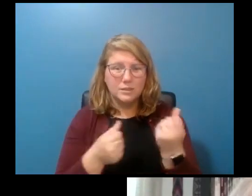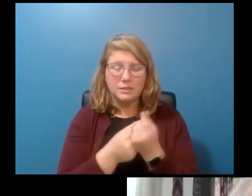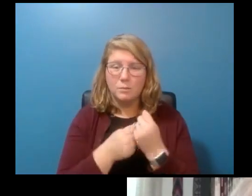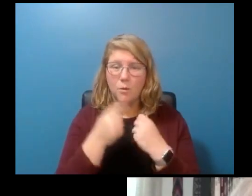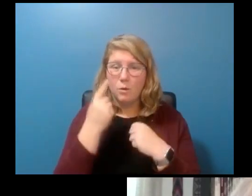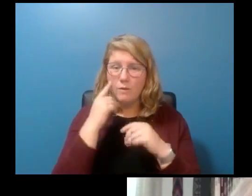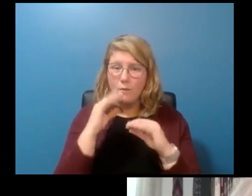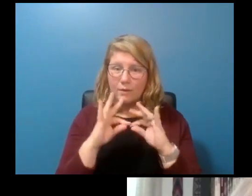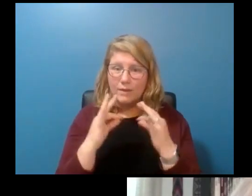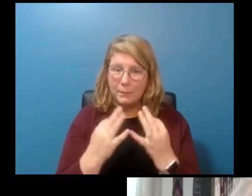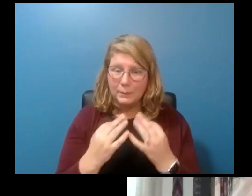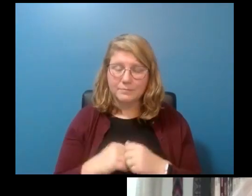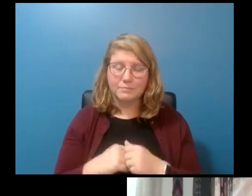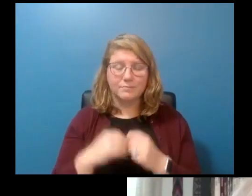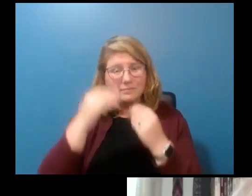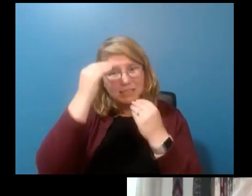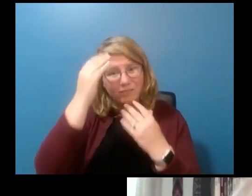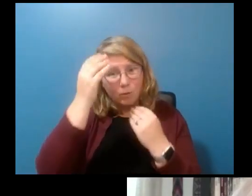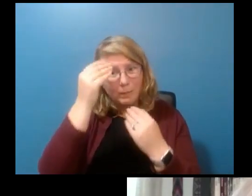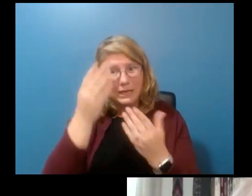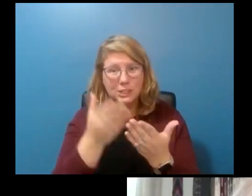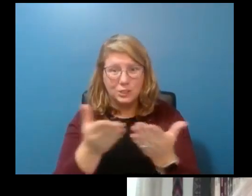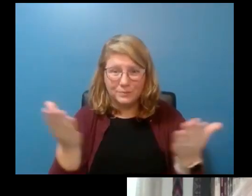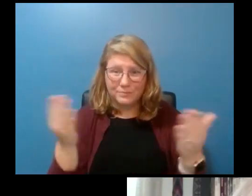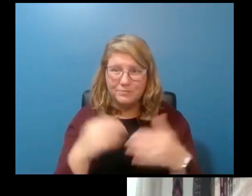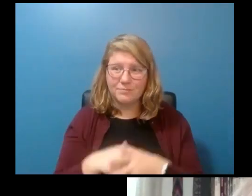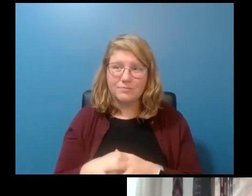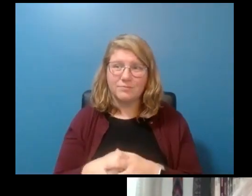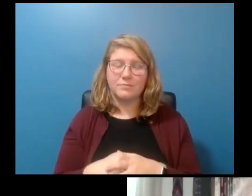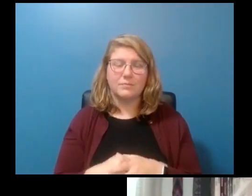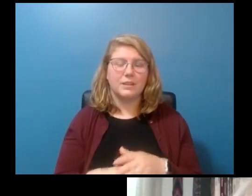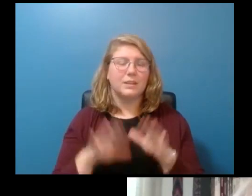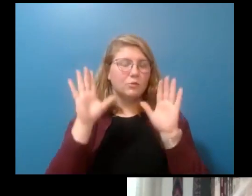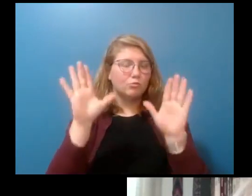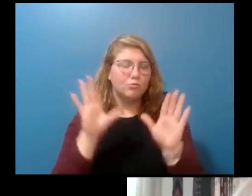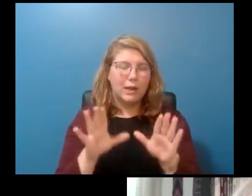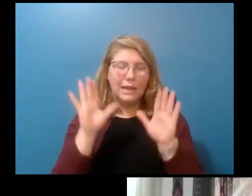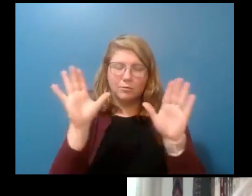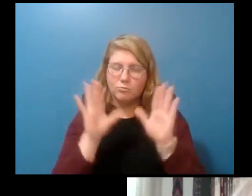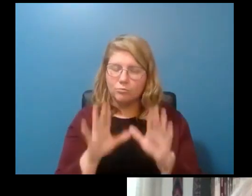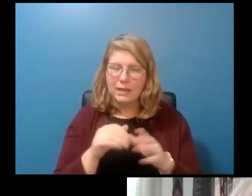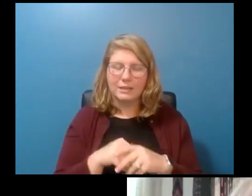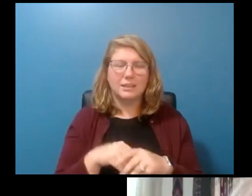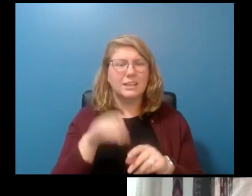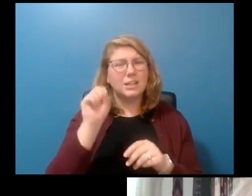family. Things like you should use tough love, should keep them out of your basement. We